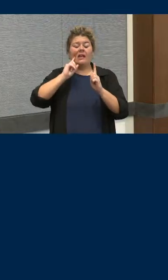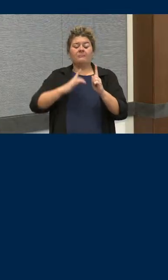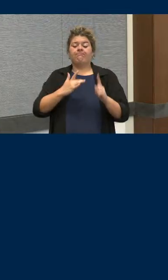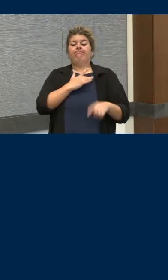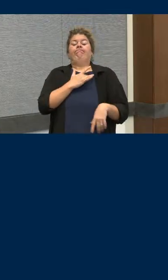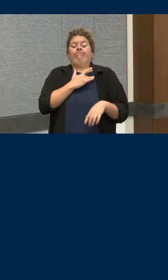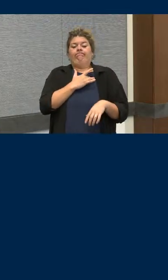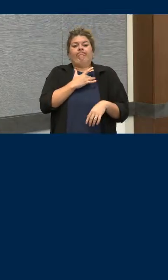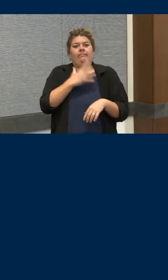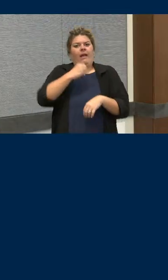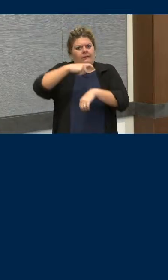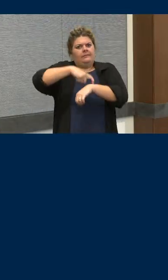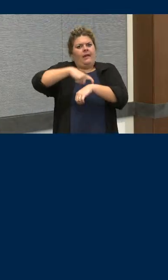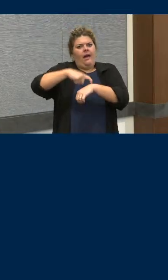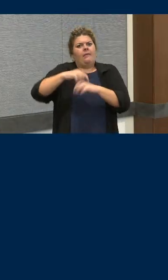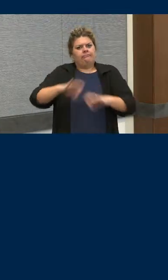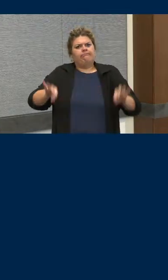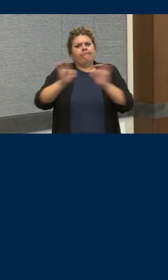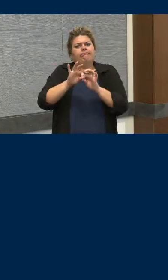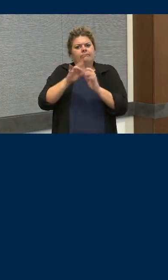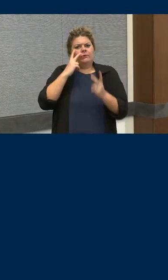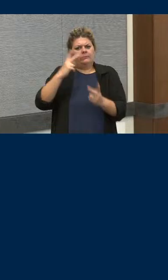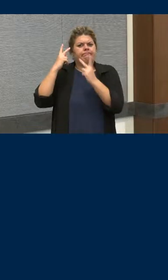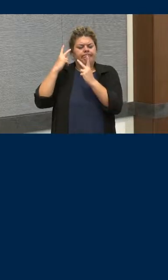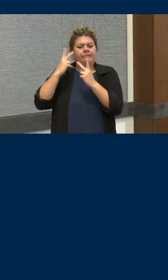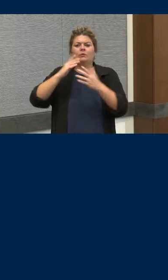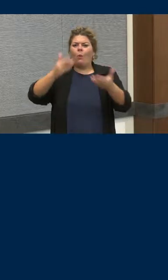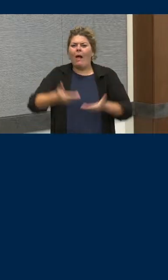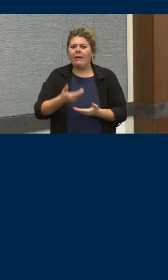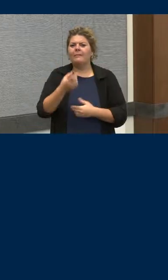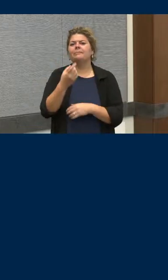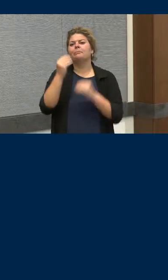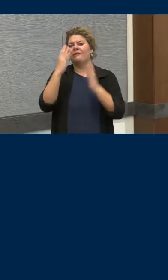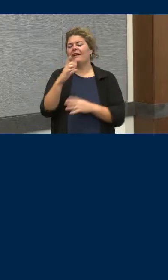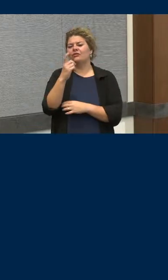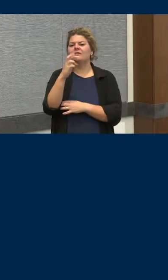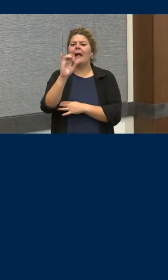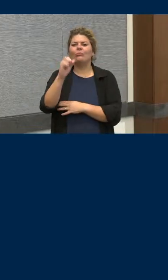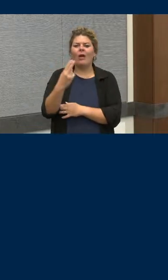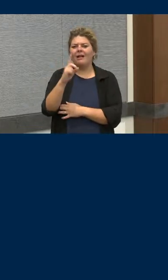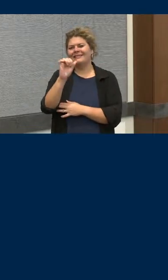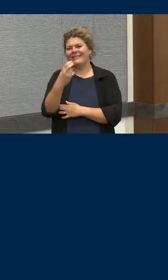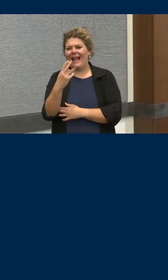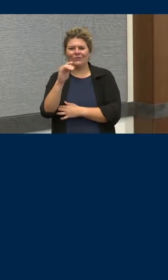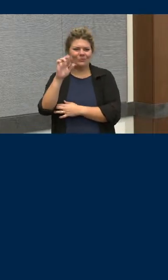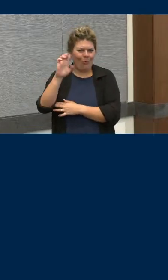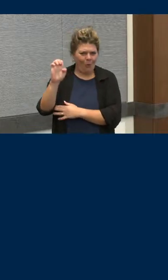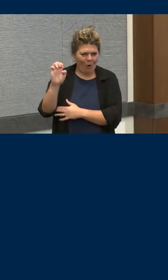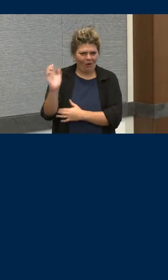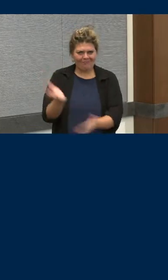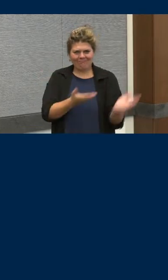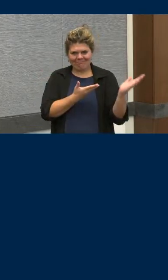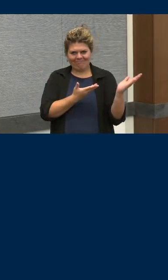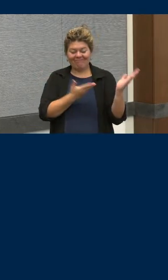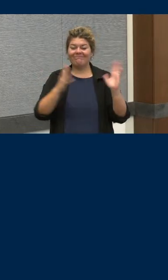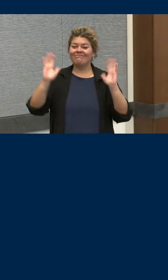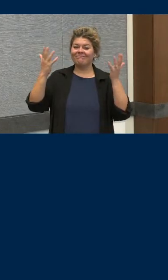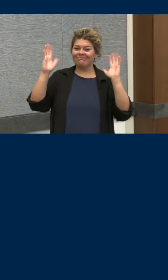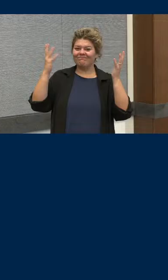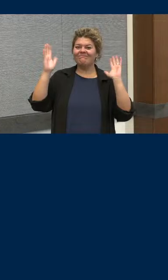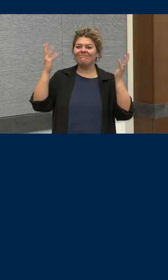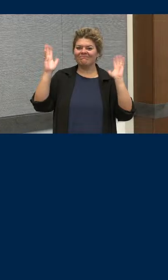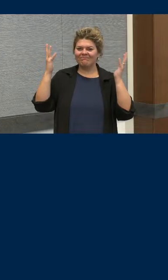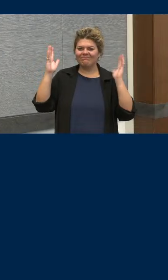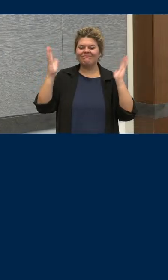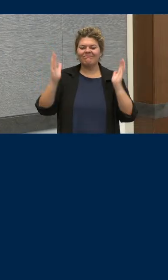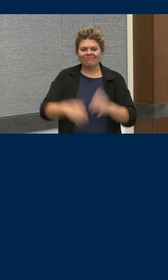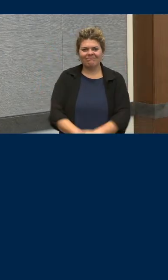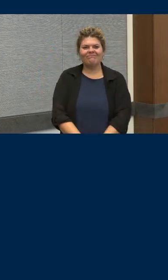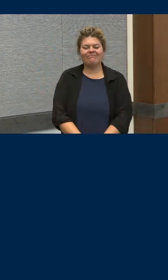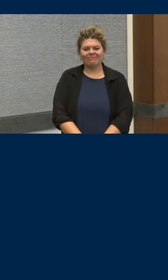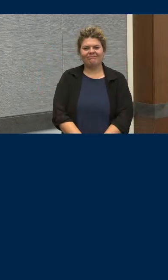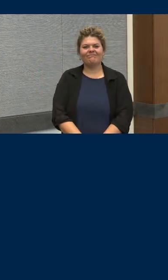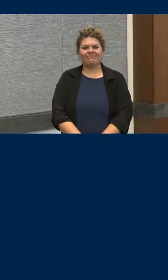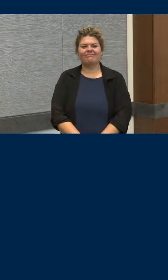Please join me in welcoming